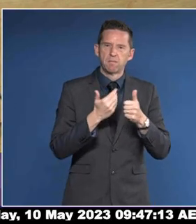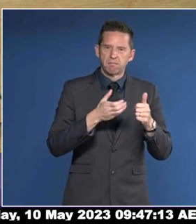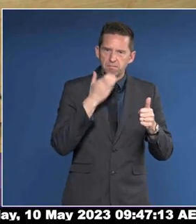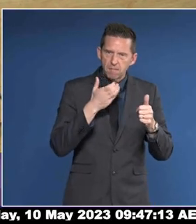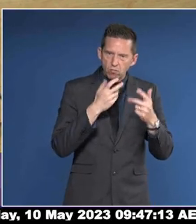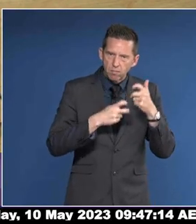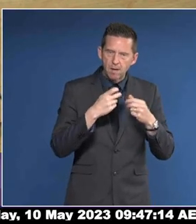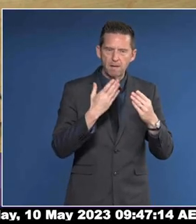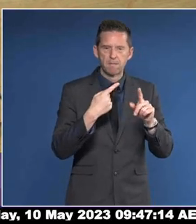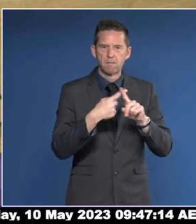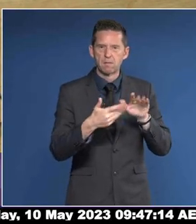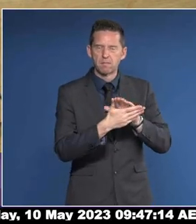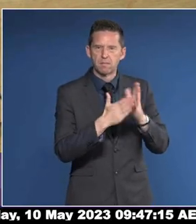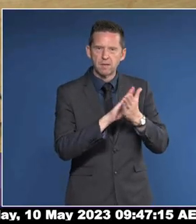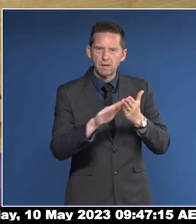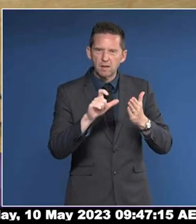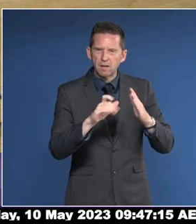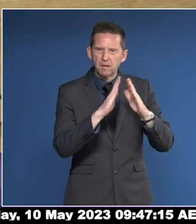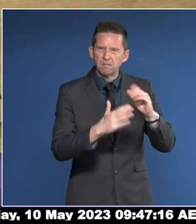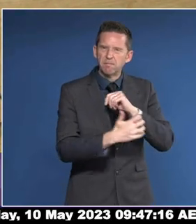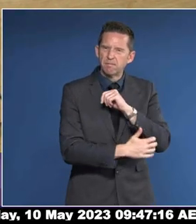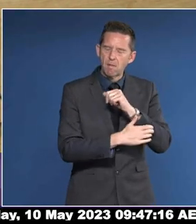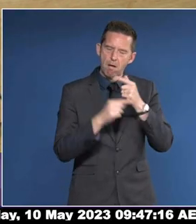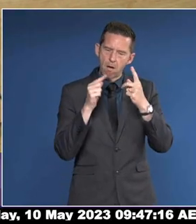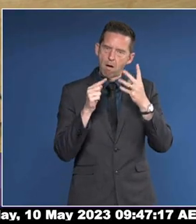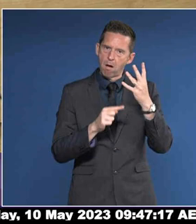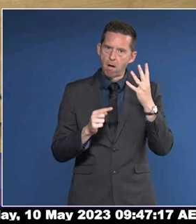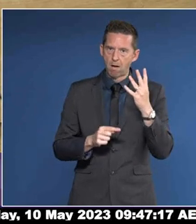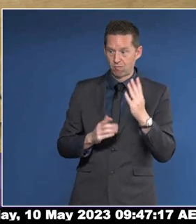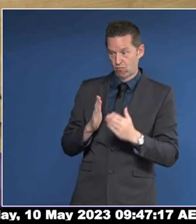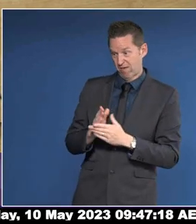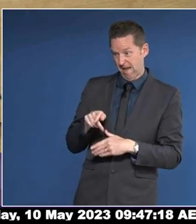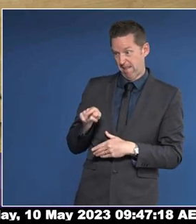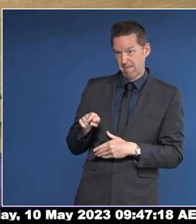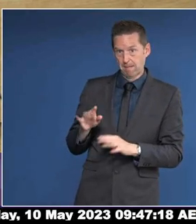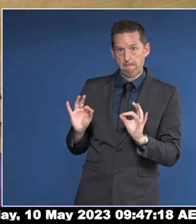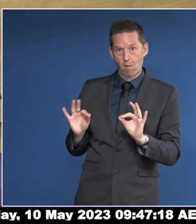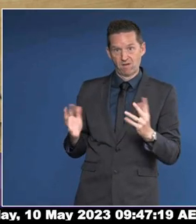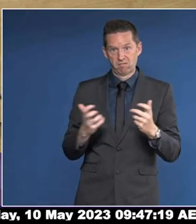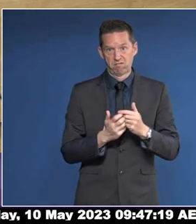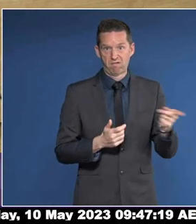Would you agree, in effect, that describes this family? Yes.